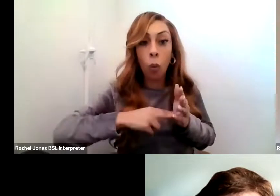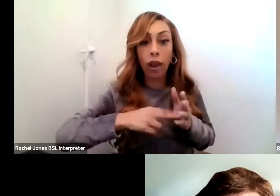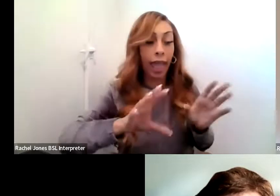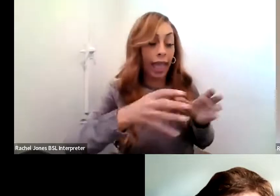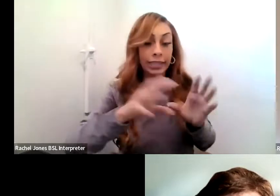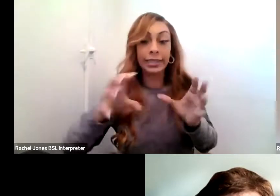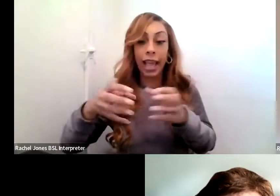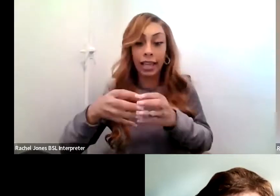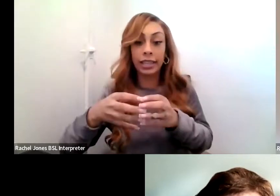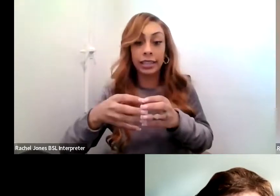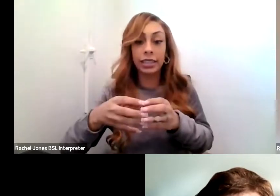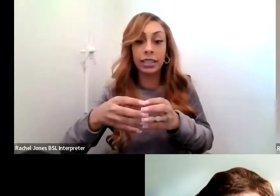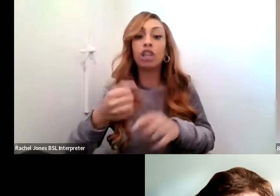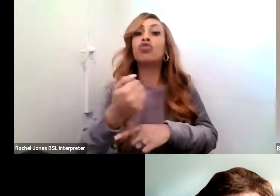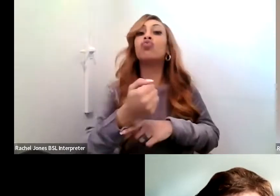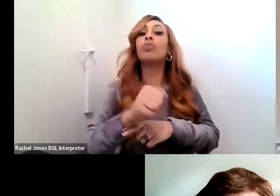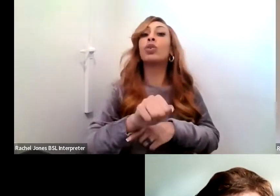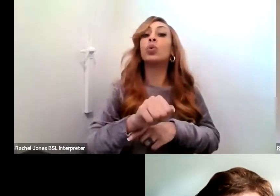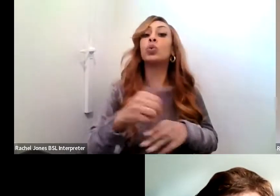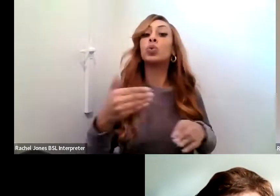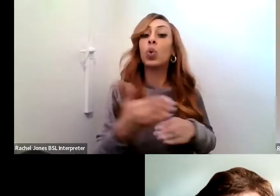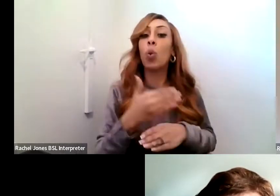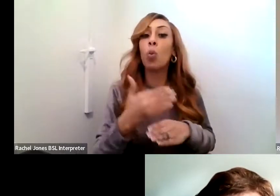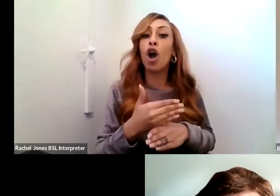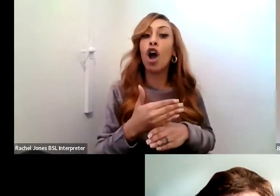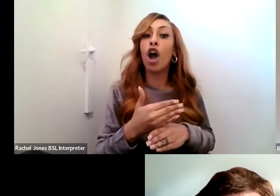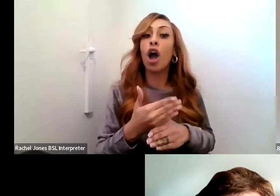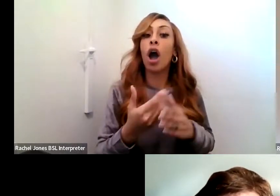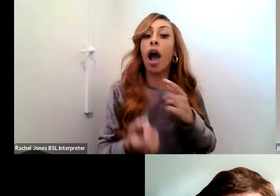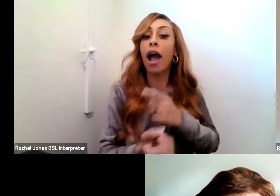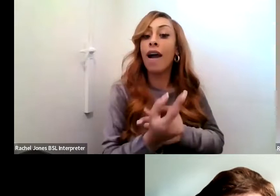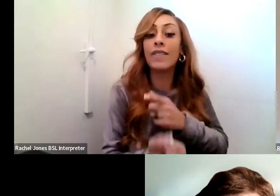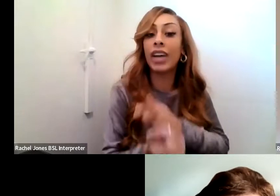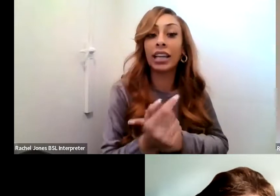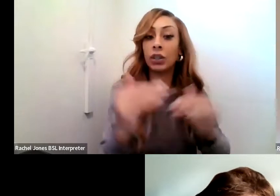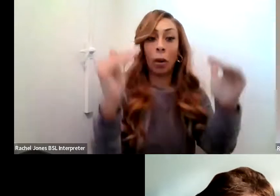refuse to work with or on events that don't meet those kind of